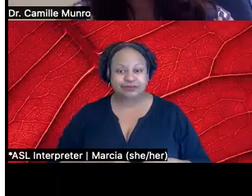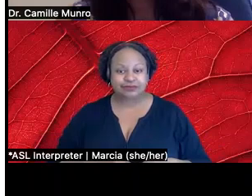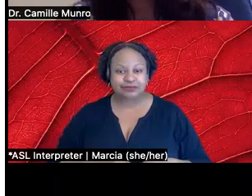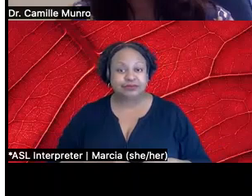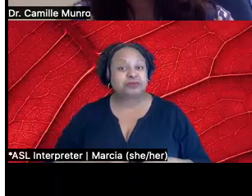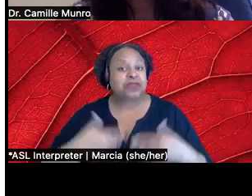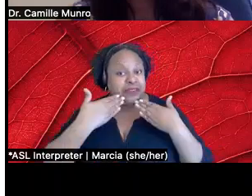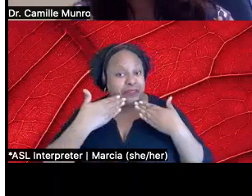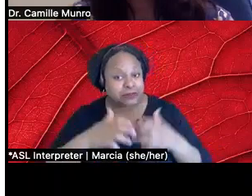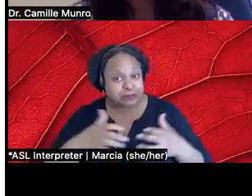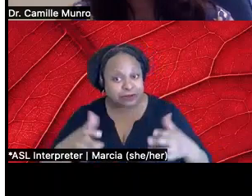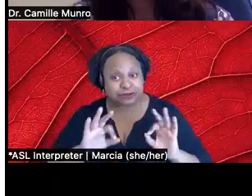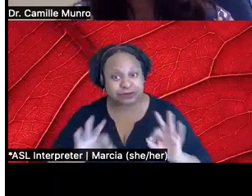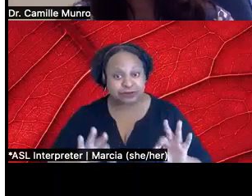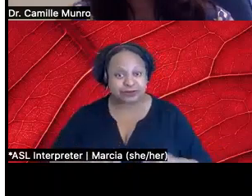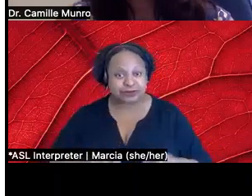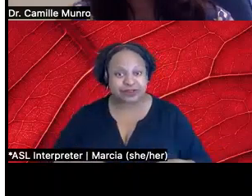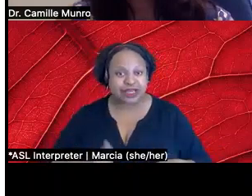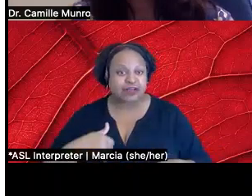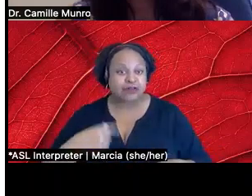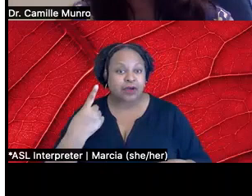Thank you so much. We've got another one here as well.